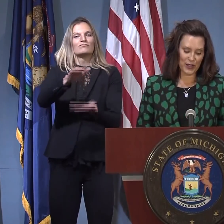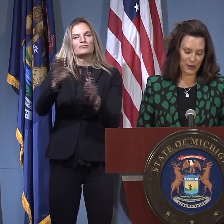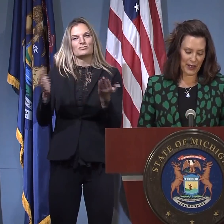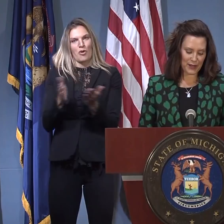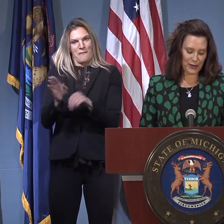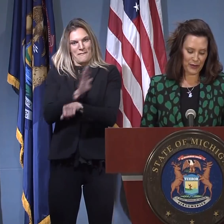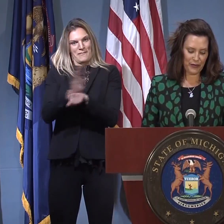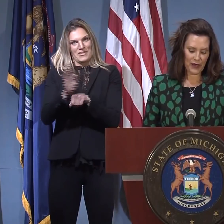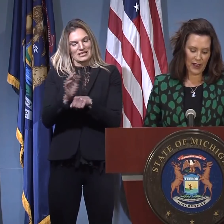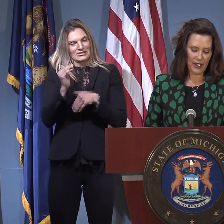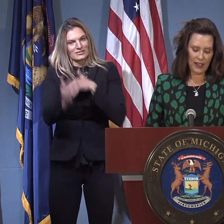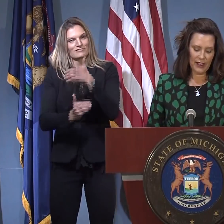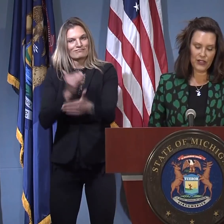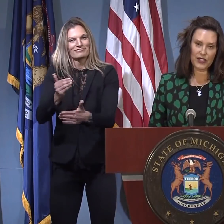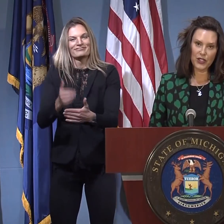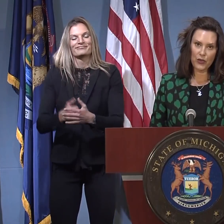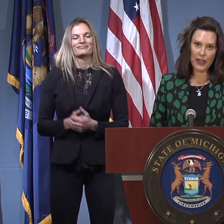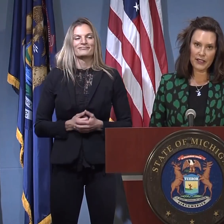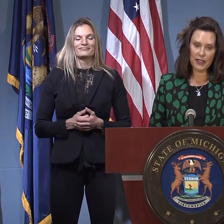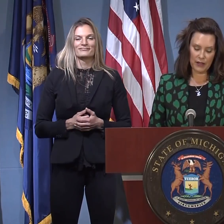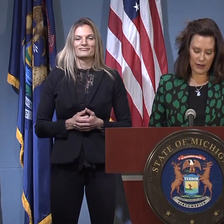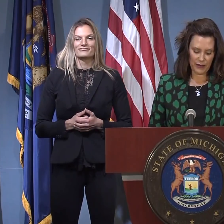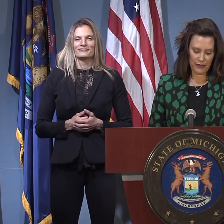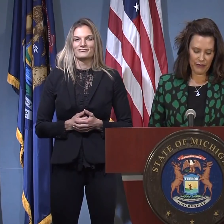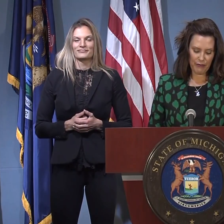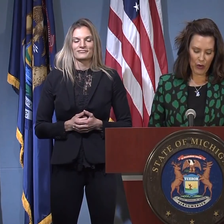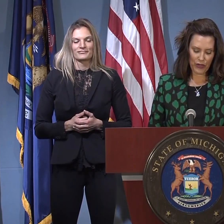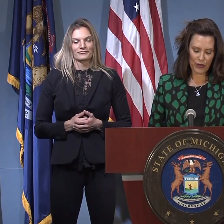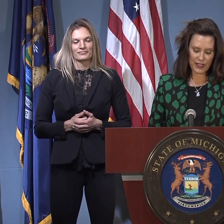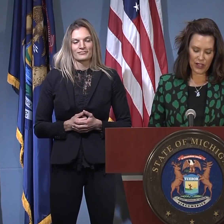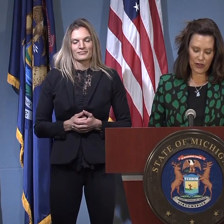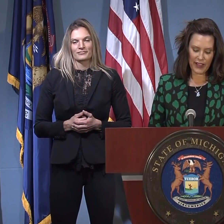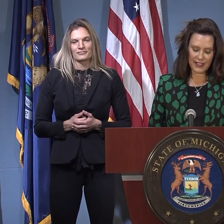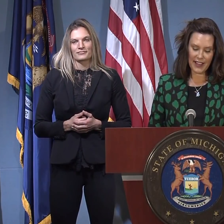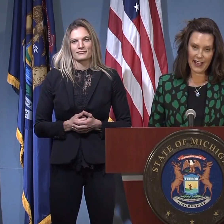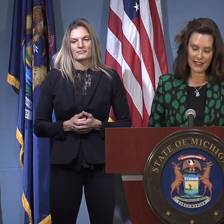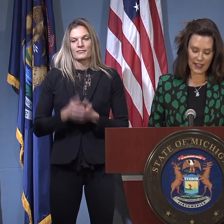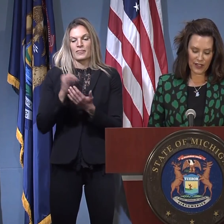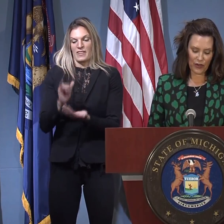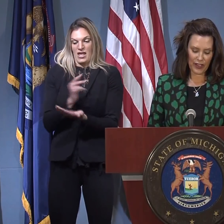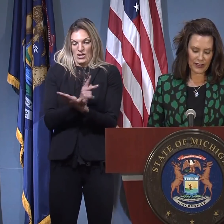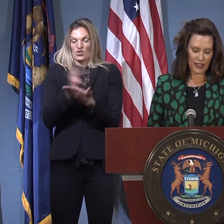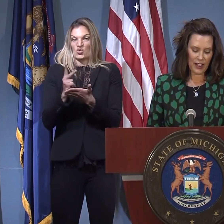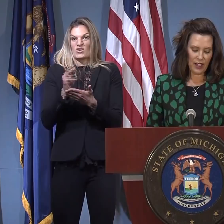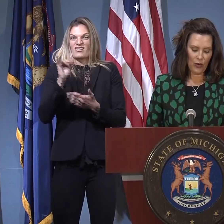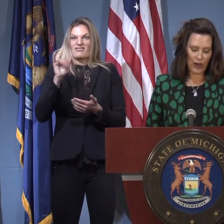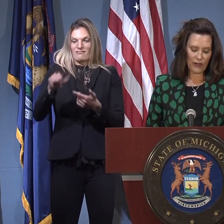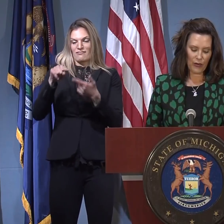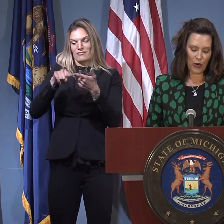THAT DOLLARS COULD BE START GET NAG THE HANDS OF SMALL BUSINESSES AND AS SOON AS POSSIBLE.